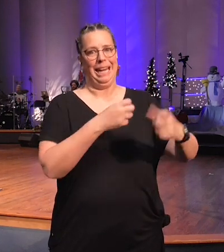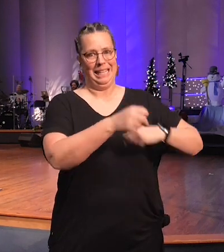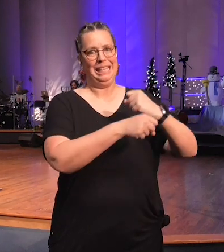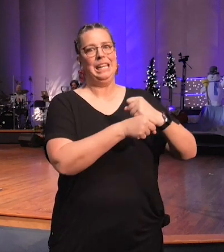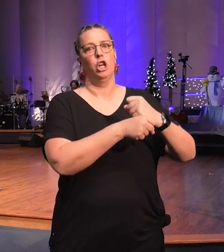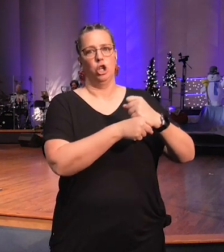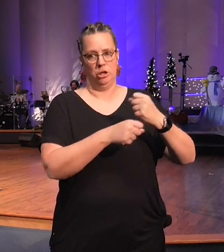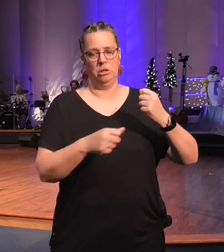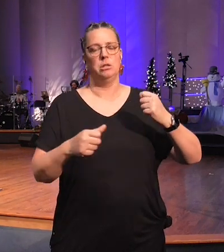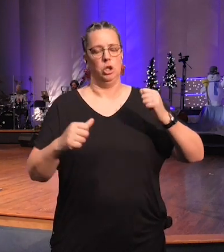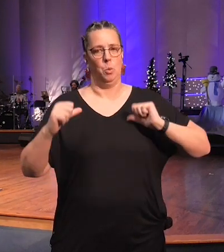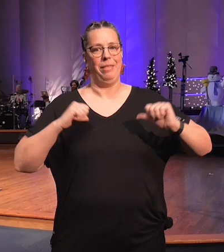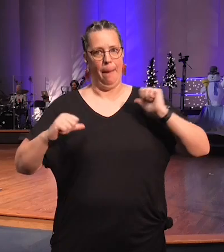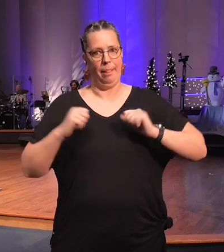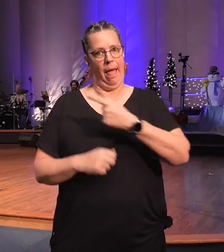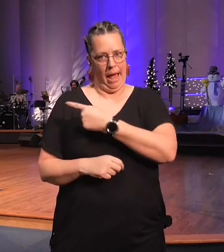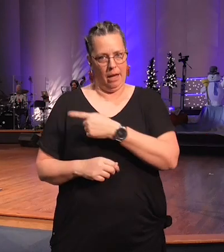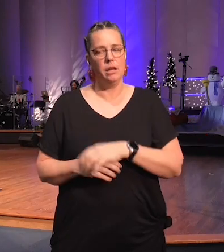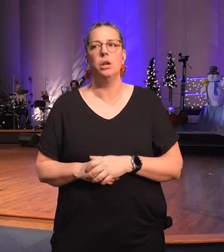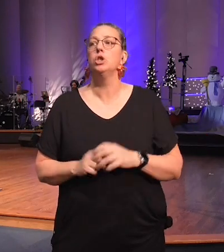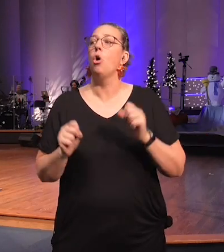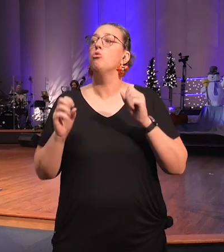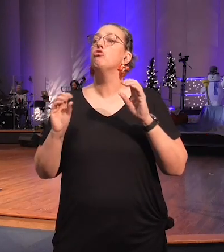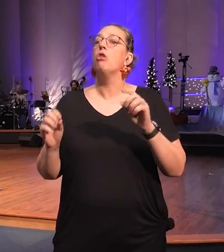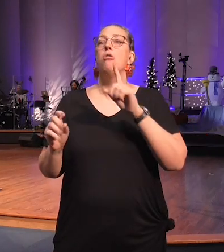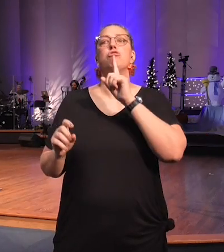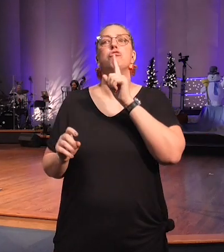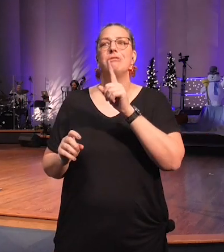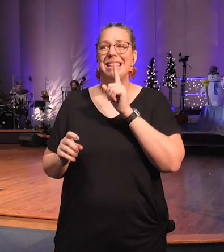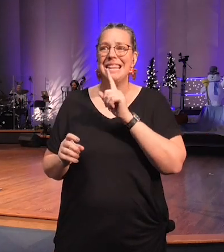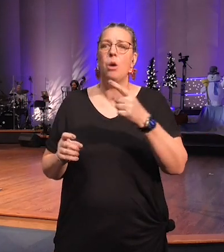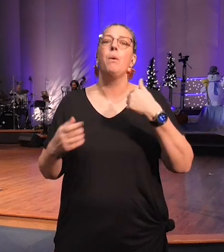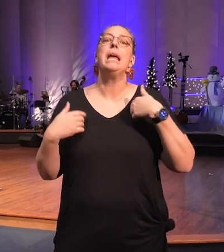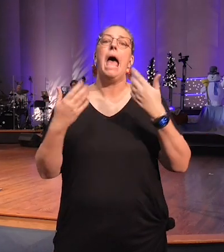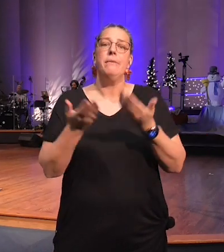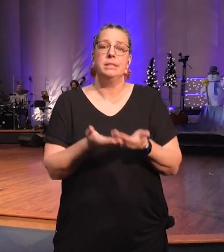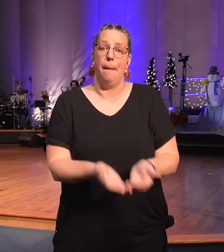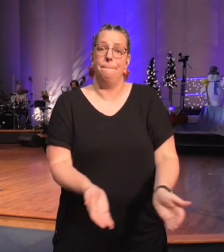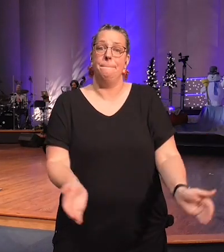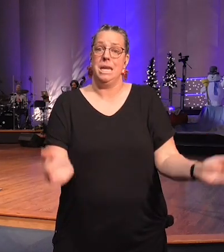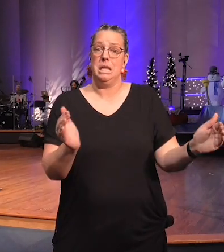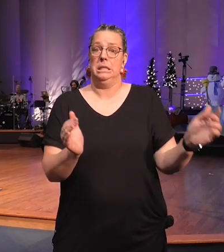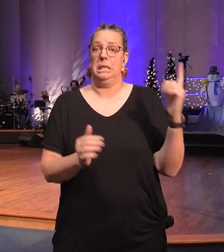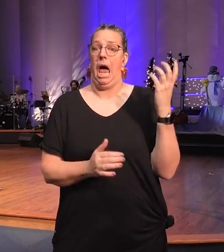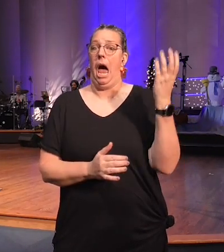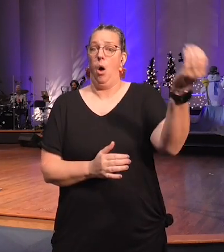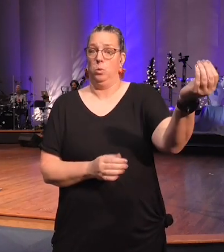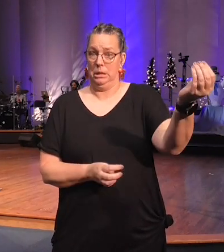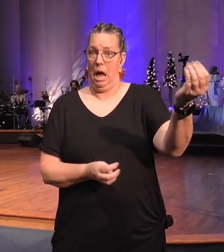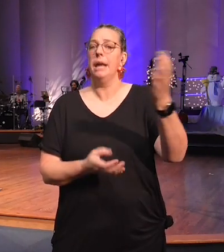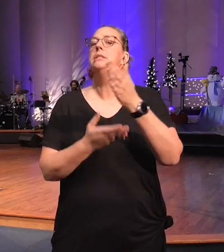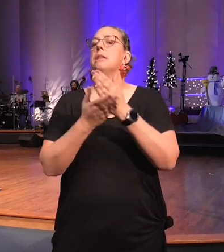we were so grateful to her so gratitude gratitude gratitude thank you you have um bins outside to